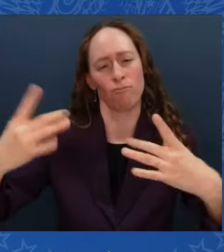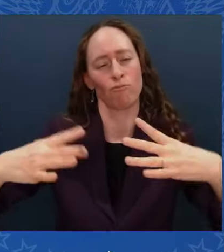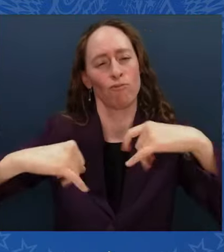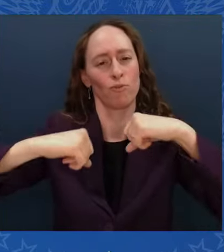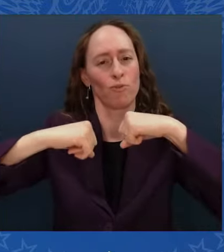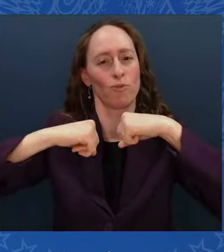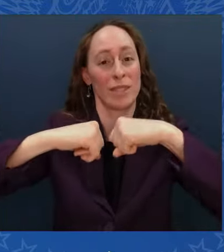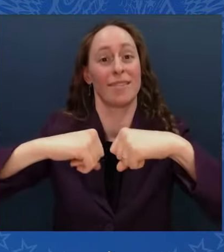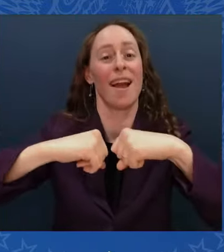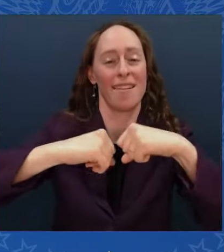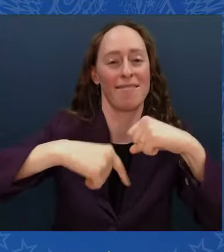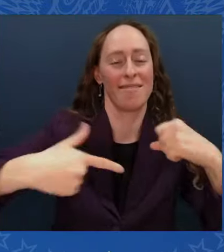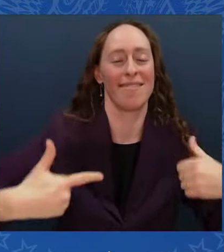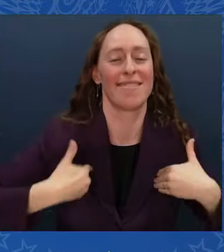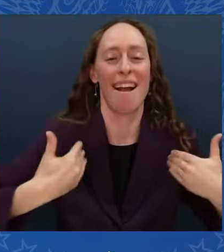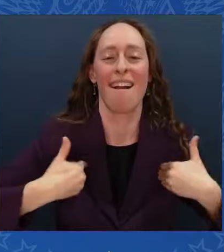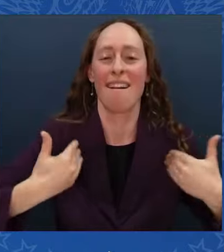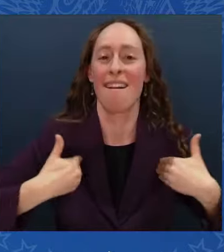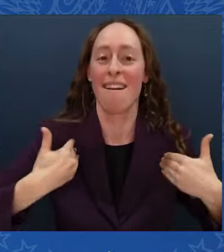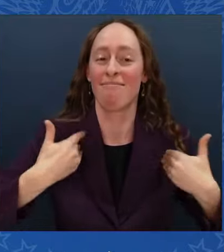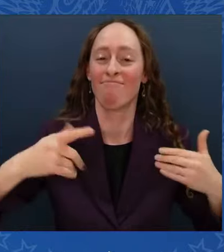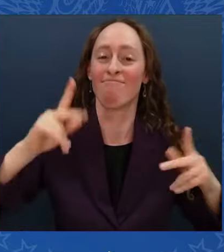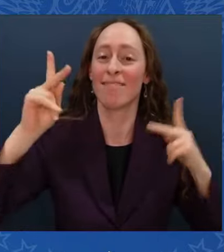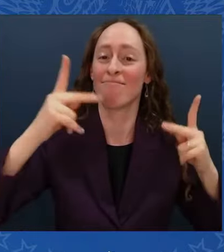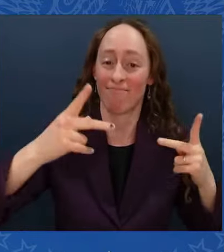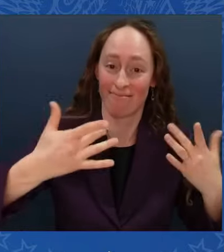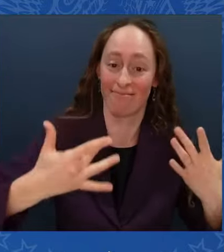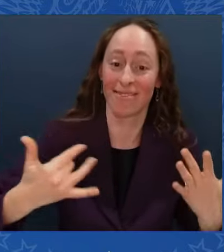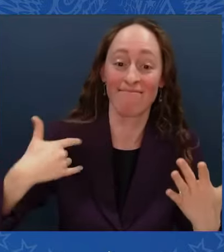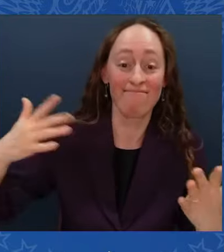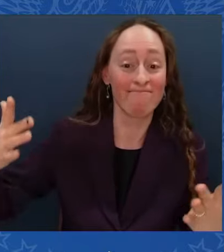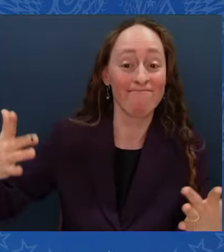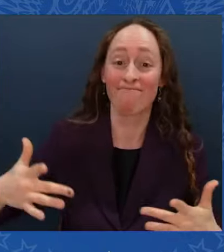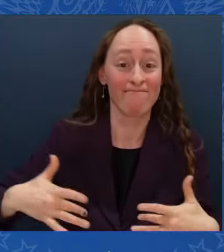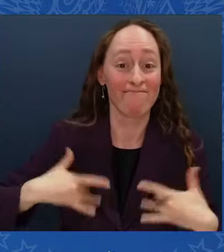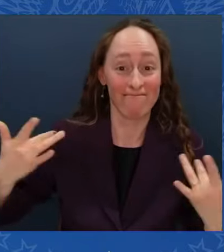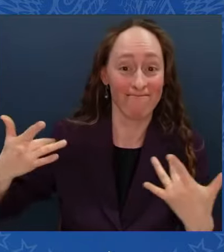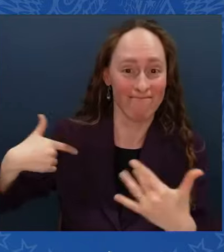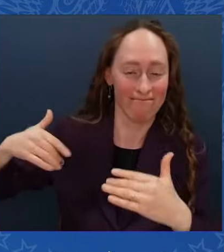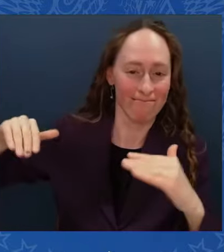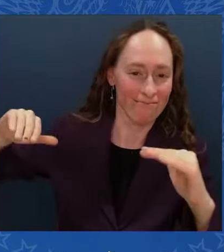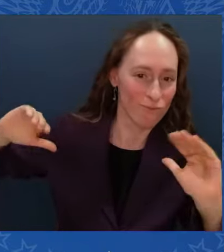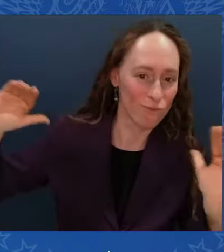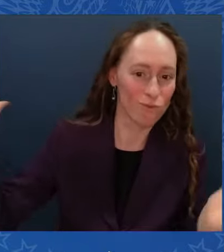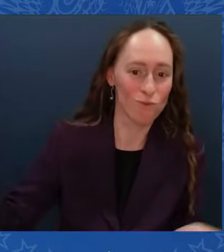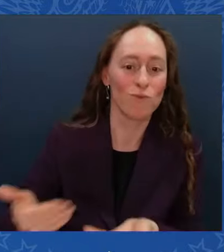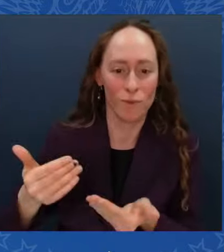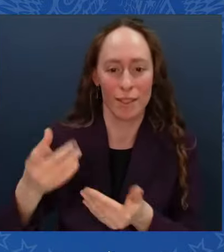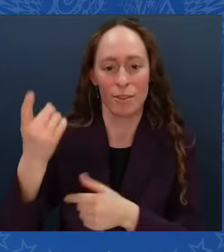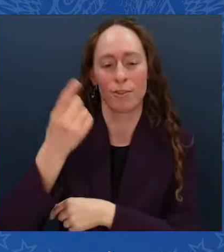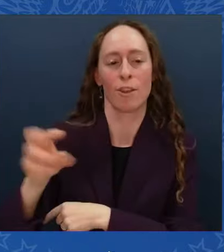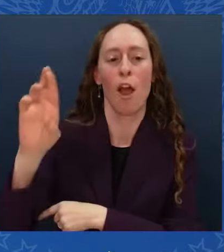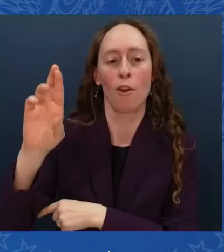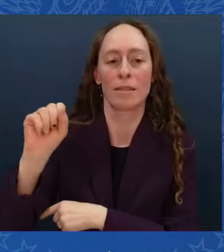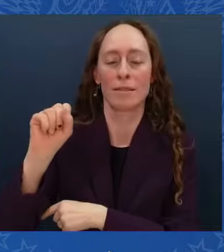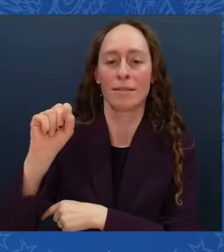And now I'm excited to introduce Dr. Jessica Saint-Paul, a fellow physician, assistant and public health practitioner